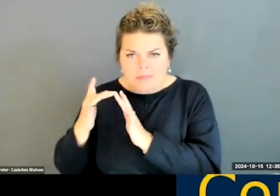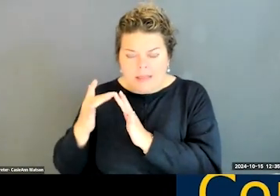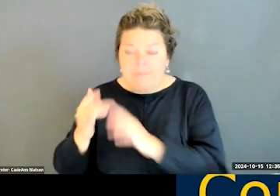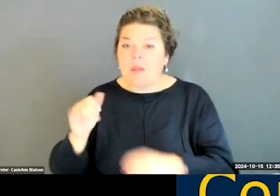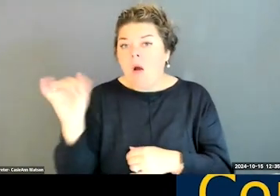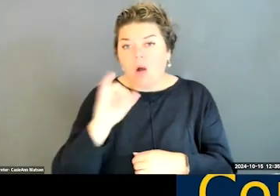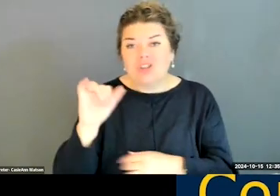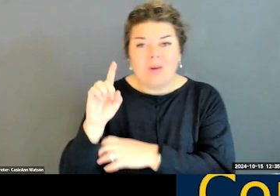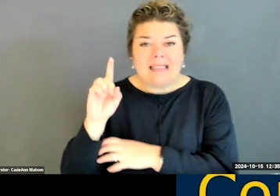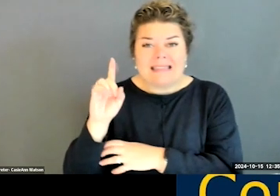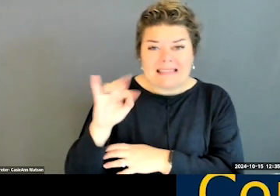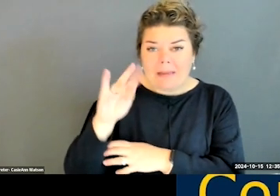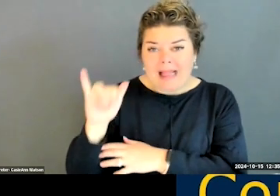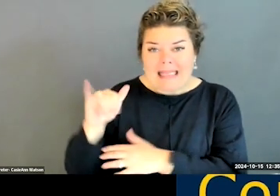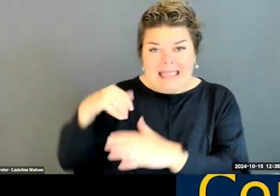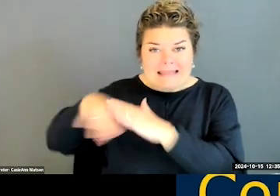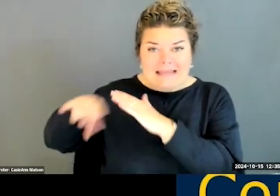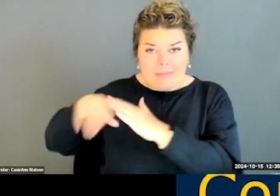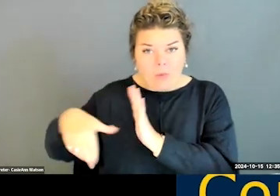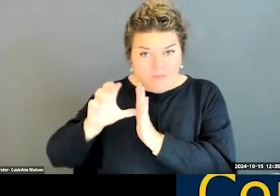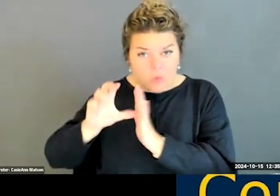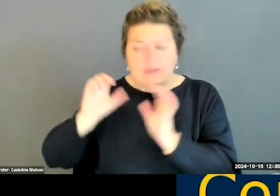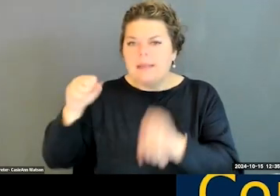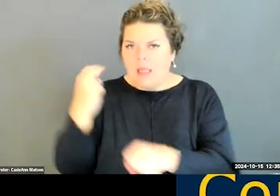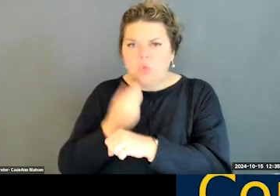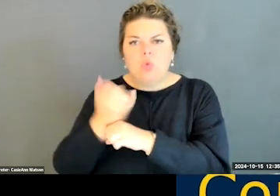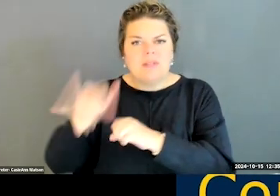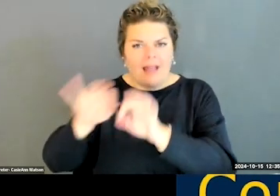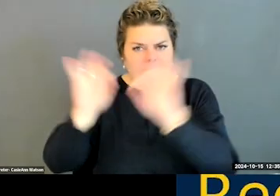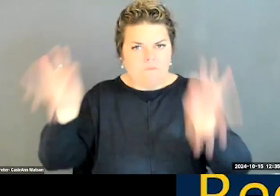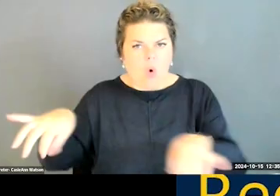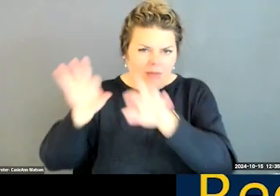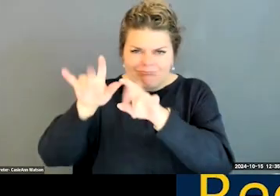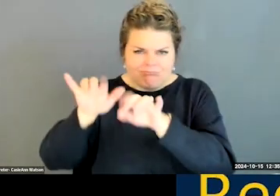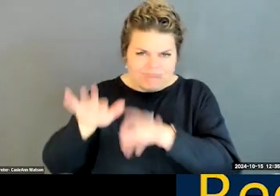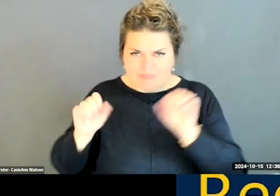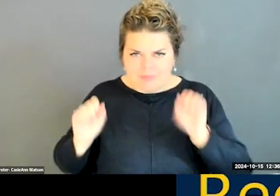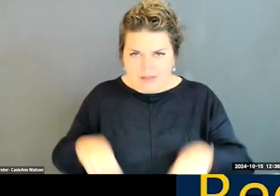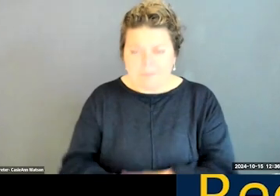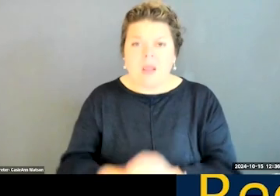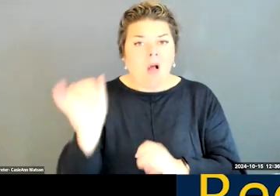you can do all of that through this online form. You can also request specific training